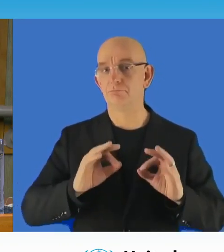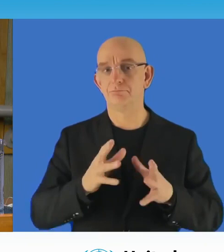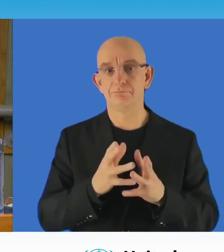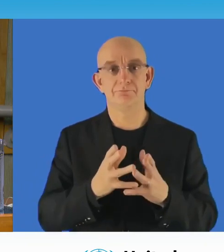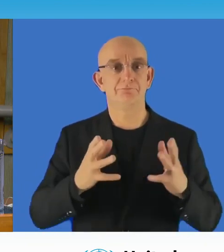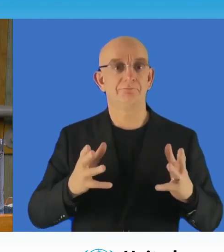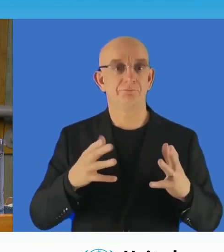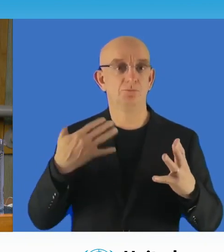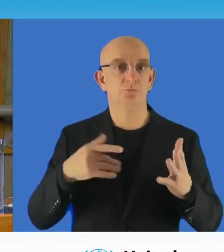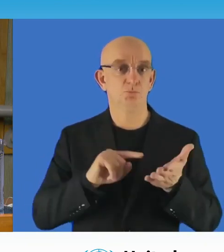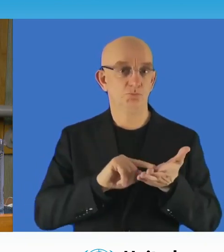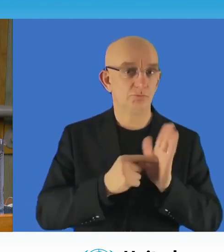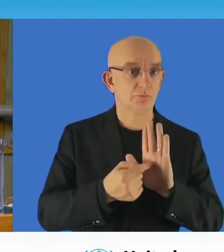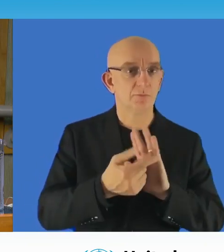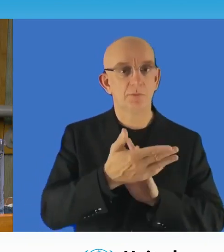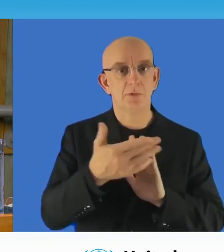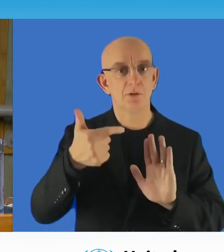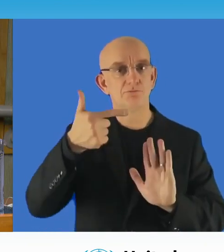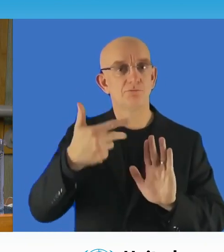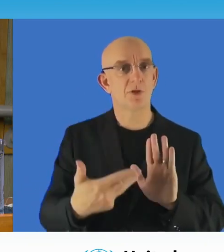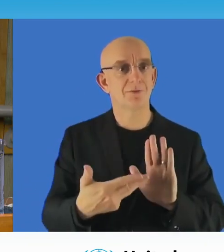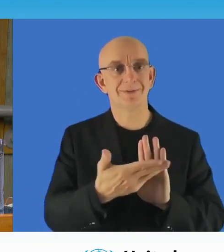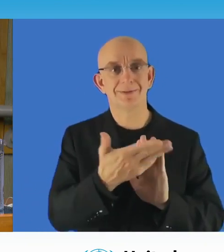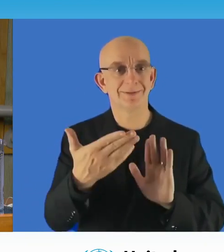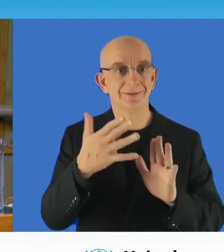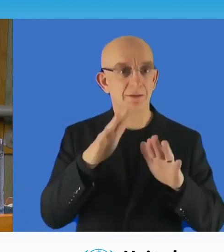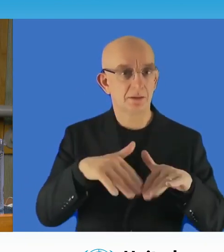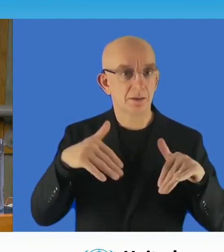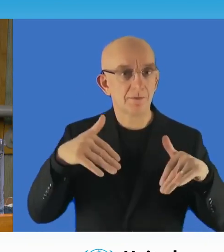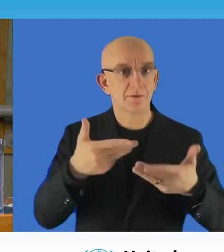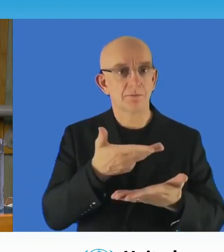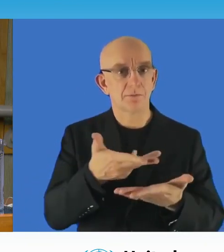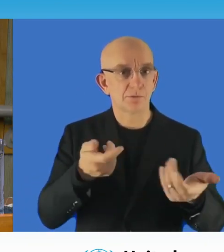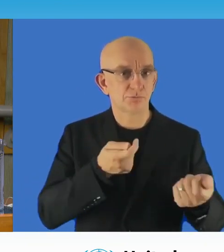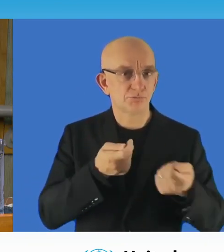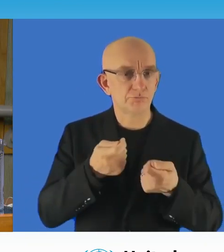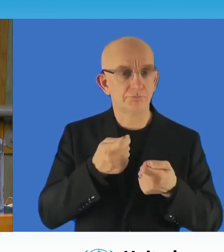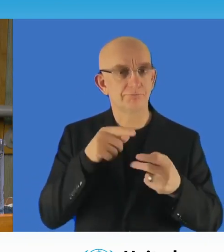of persons with disabilities the participation of a large number of stakeholders is a further